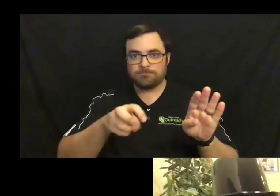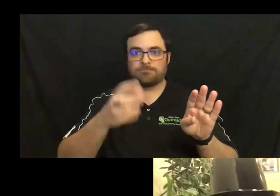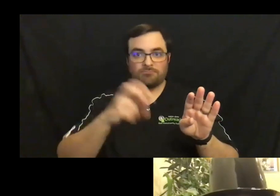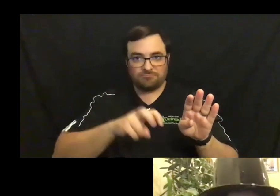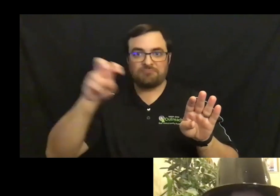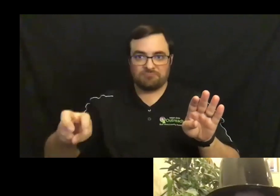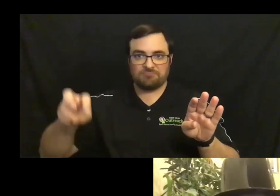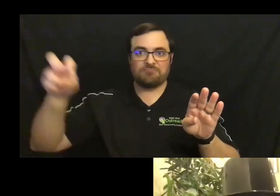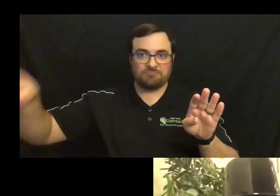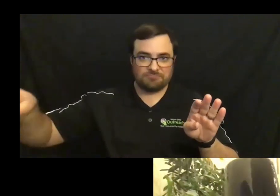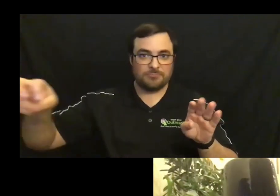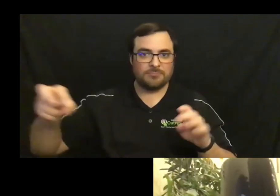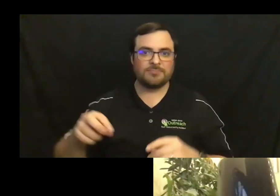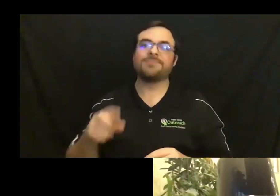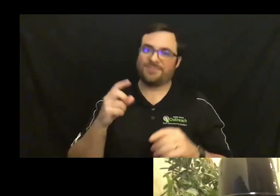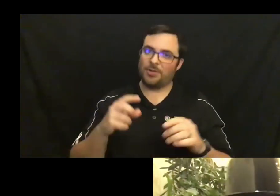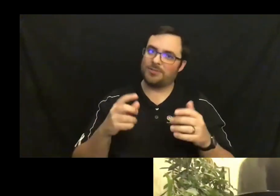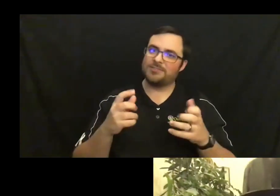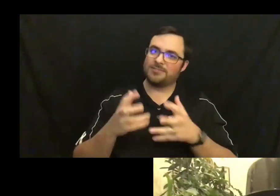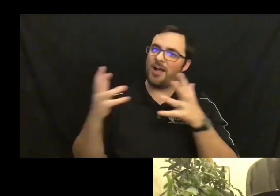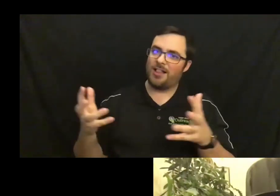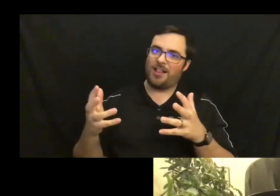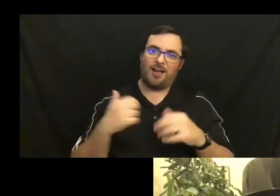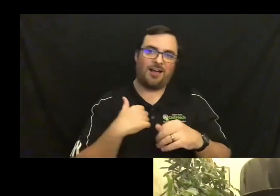Sid: It was a whole course in the forest. Jen: Okay